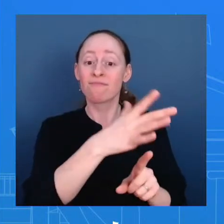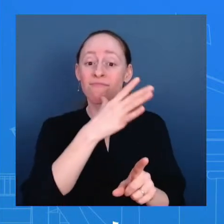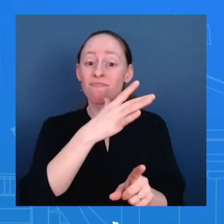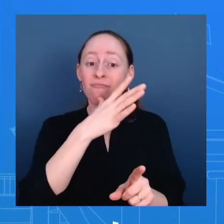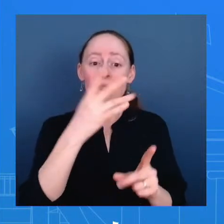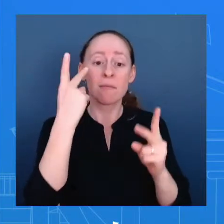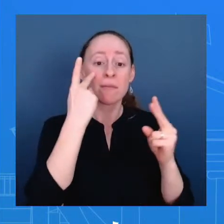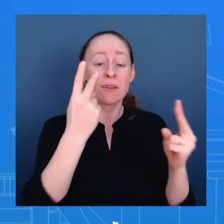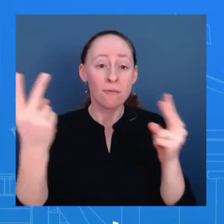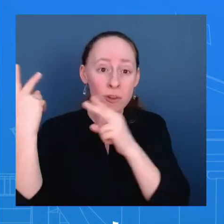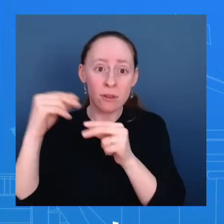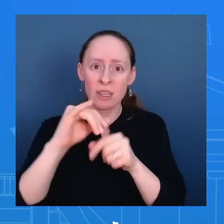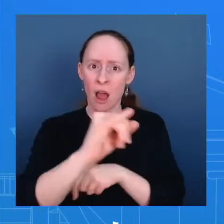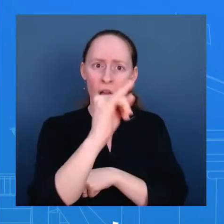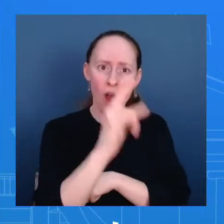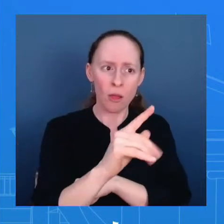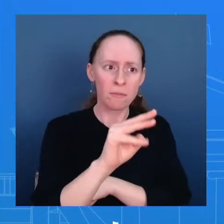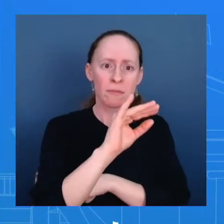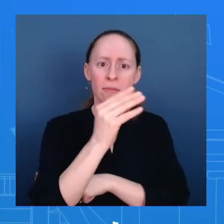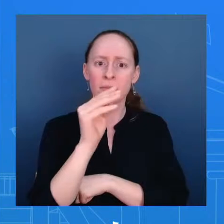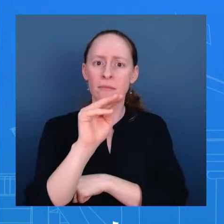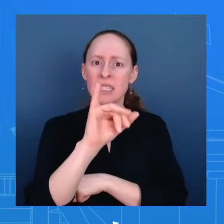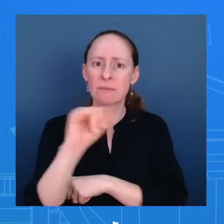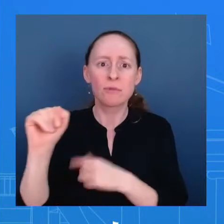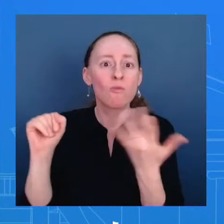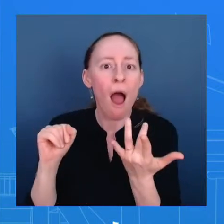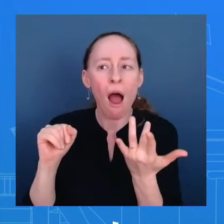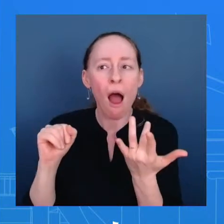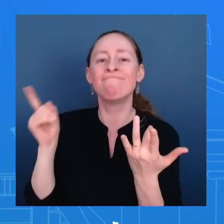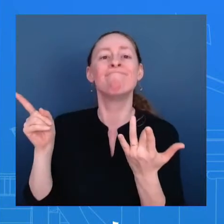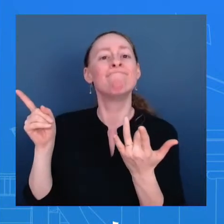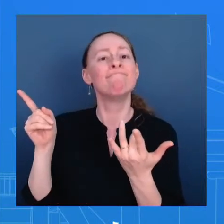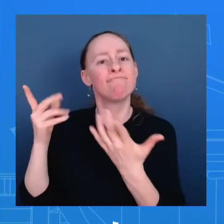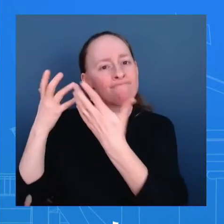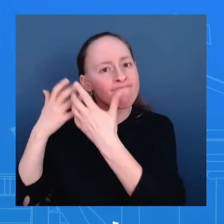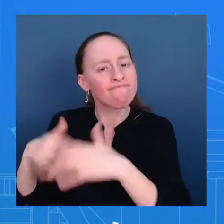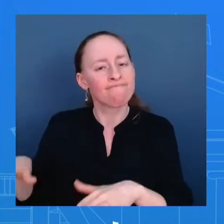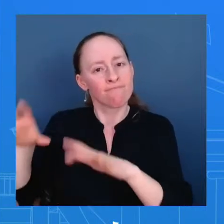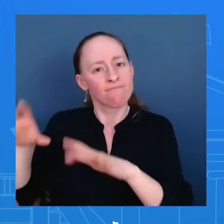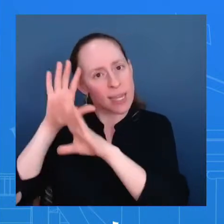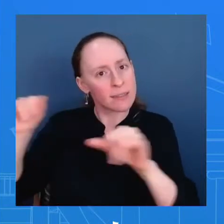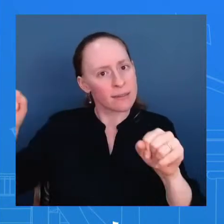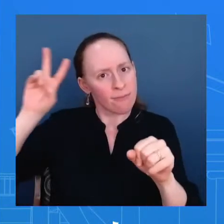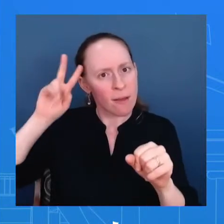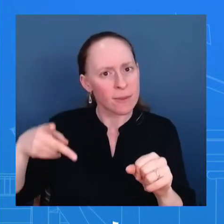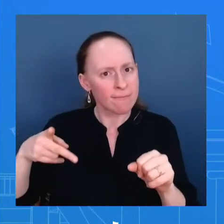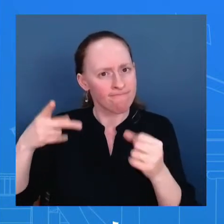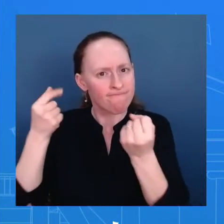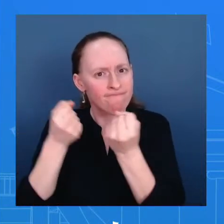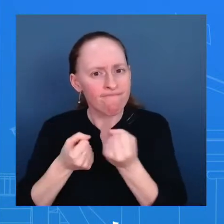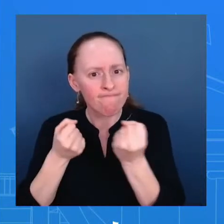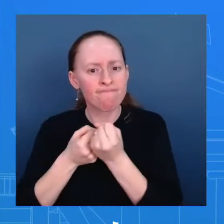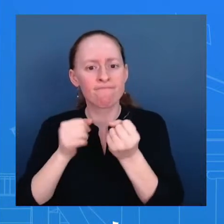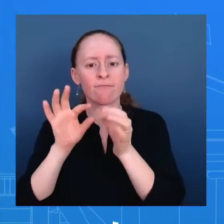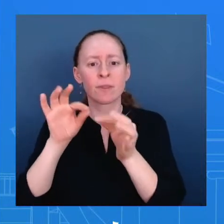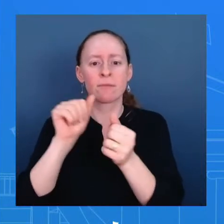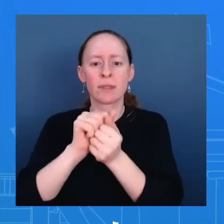and Kamala Harris's leadership -- the passing of the Emmett Till Antilynching bill. Even some of the tough things left to do.